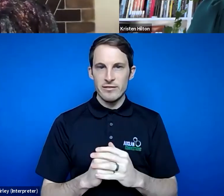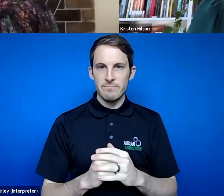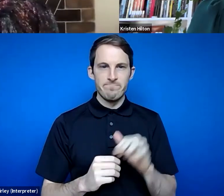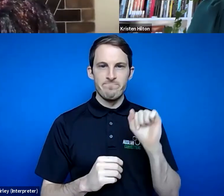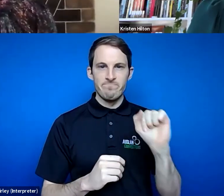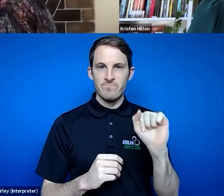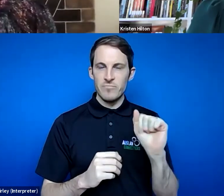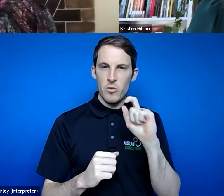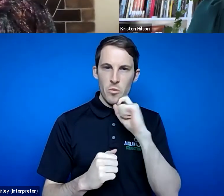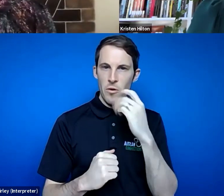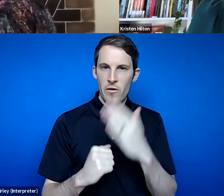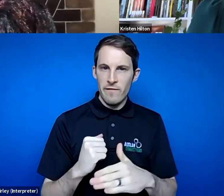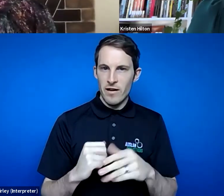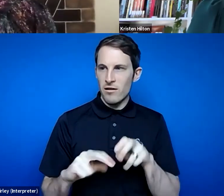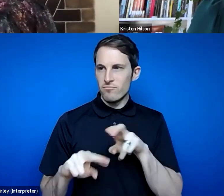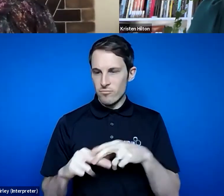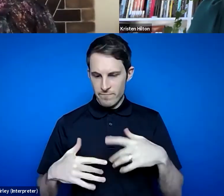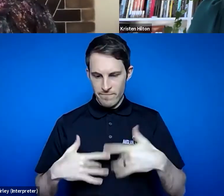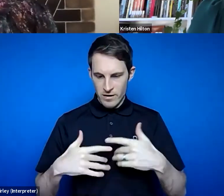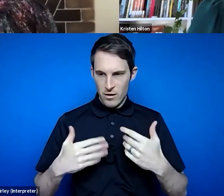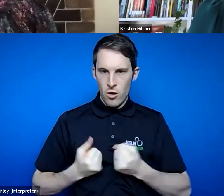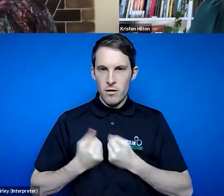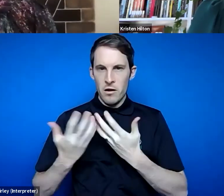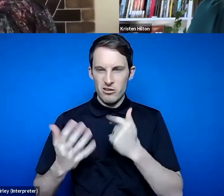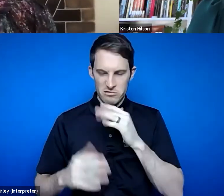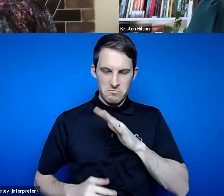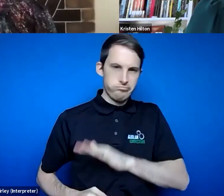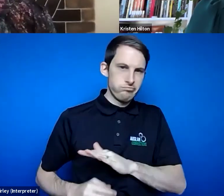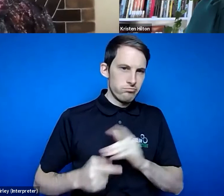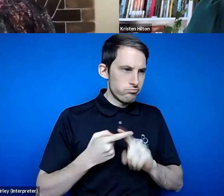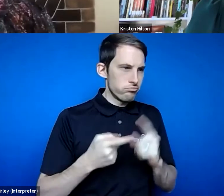talking about his feeling, he just gets on with it. I think that cultural stereotype